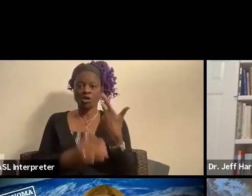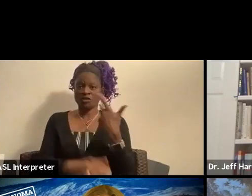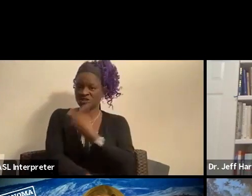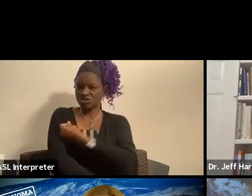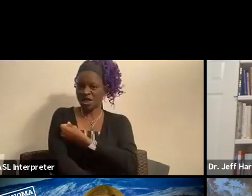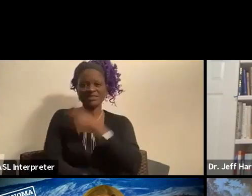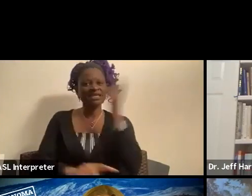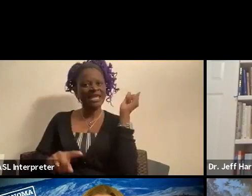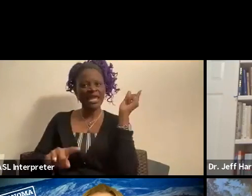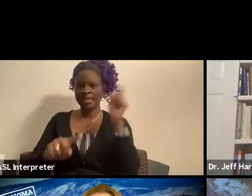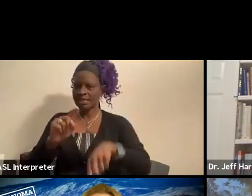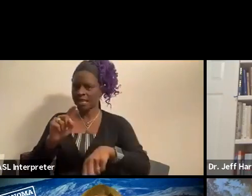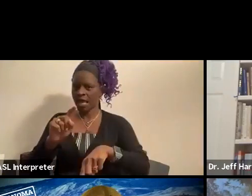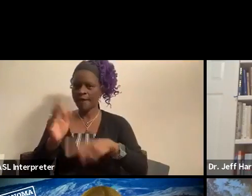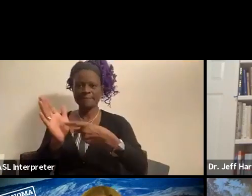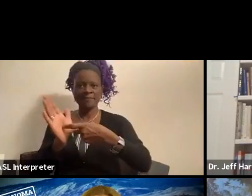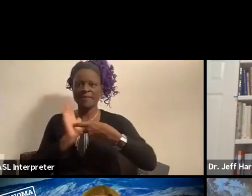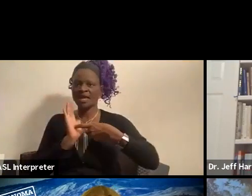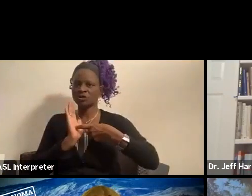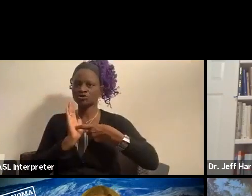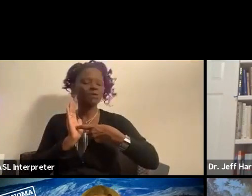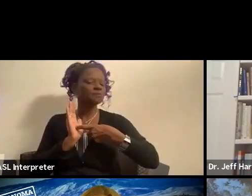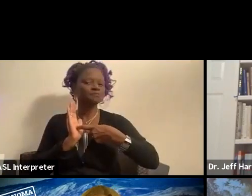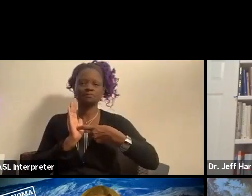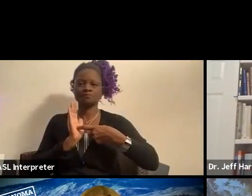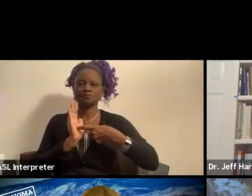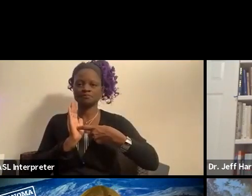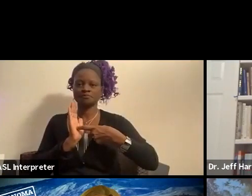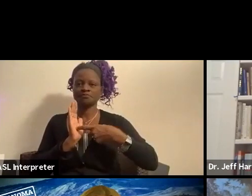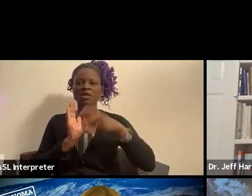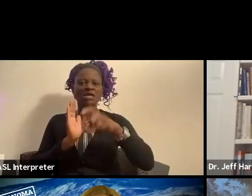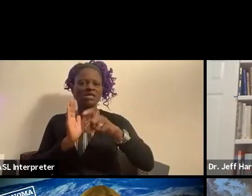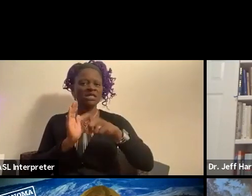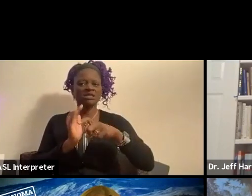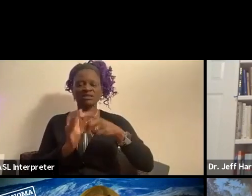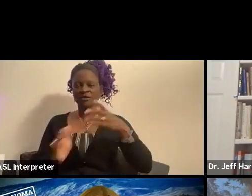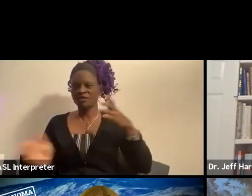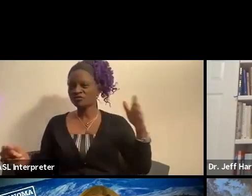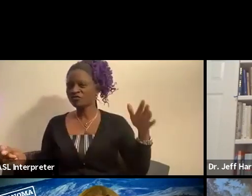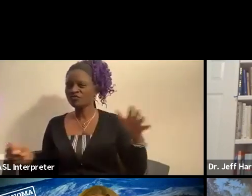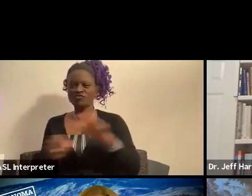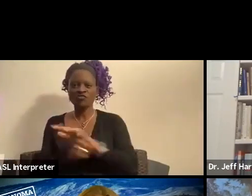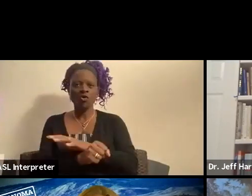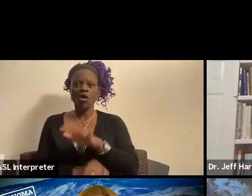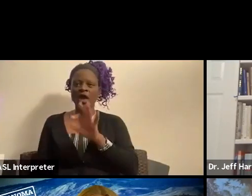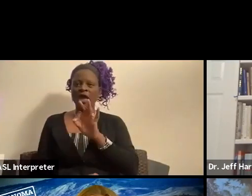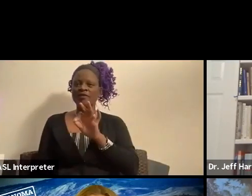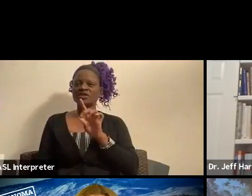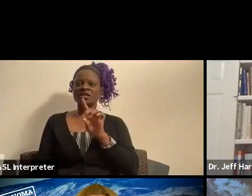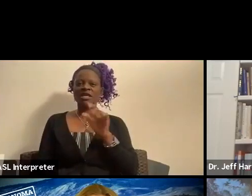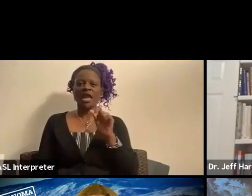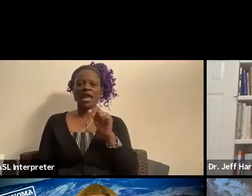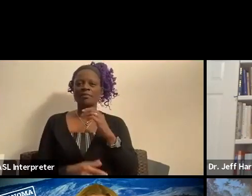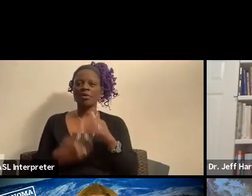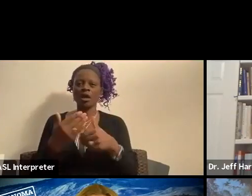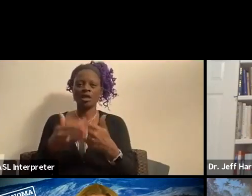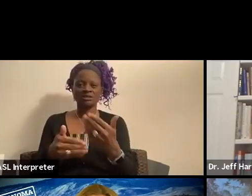So it's not until it's gone through the complete FDA approval process, which is going to take some time that that could even be considered.